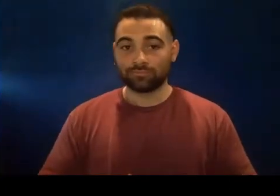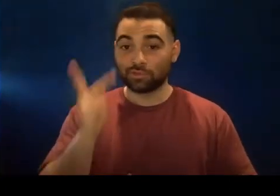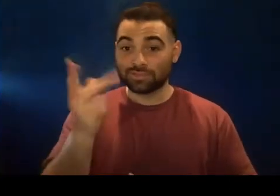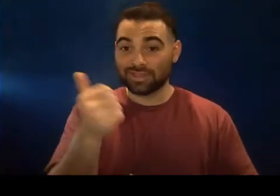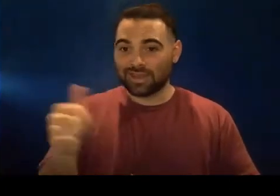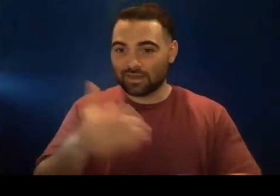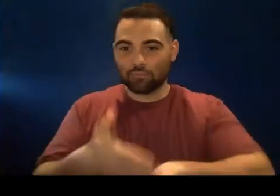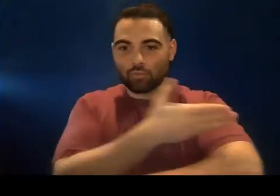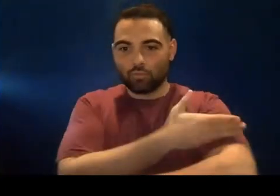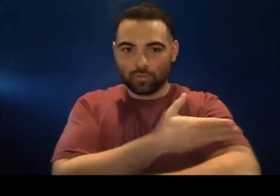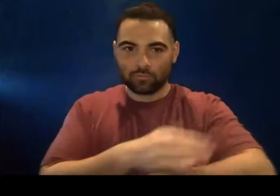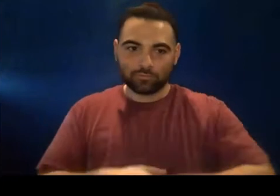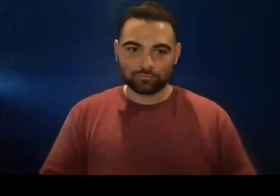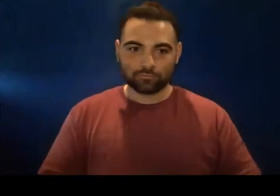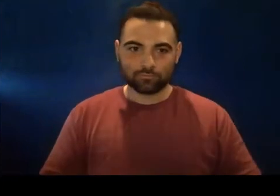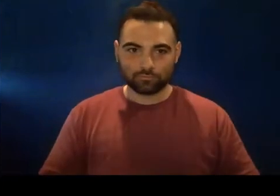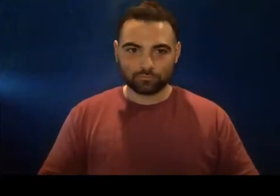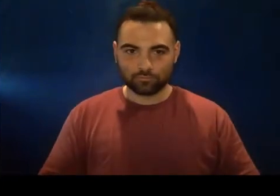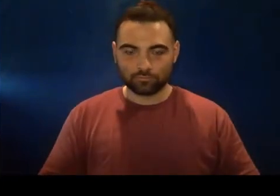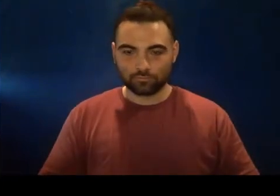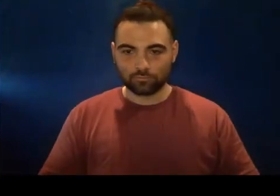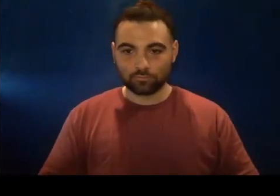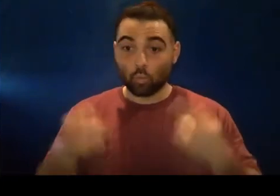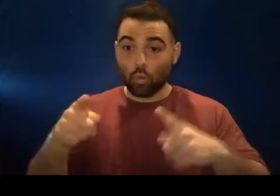that happened to be being made while you were filming?